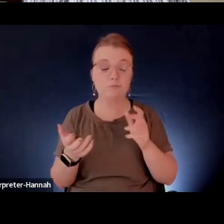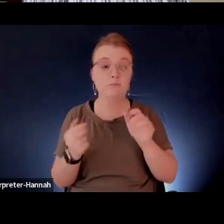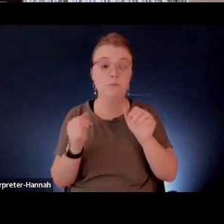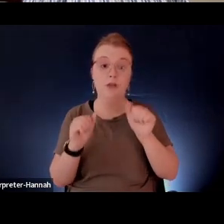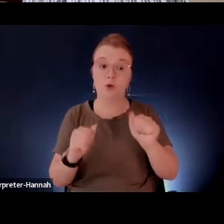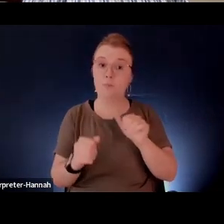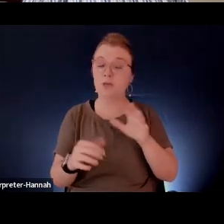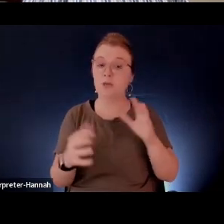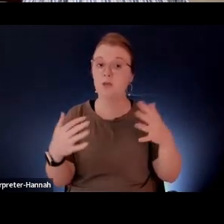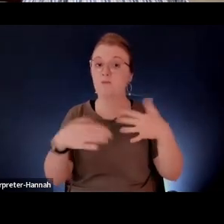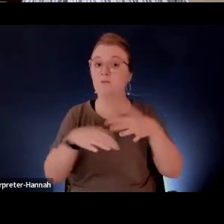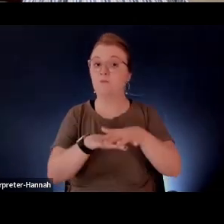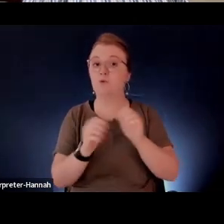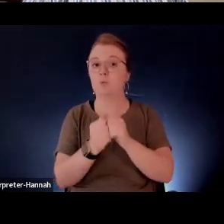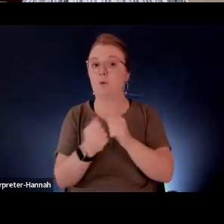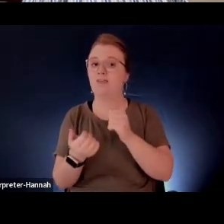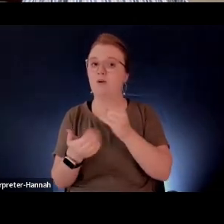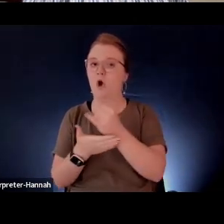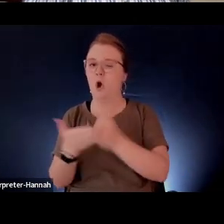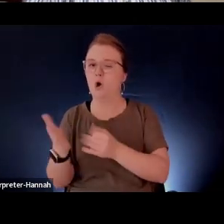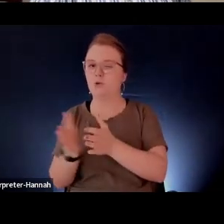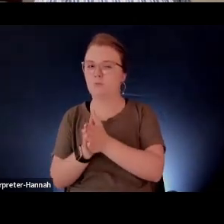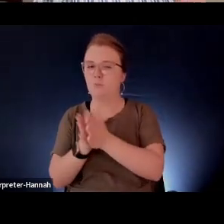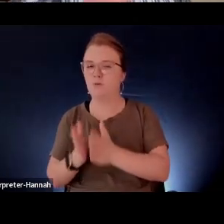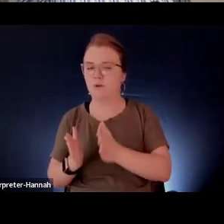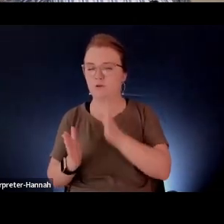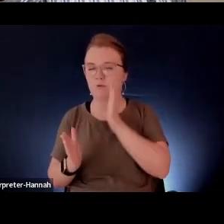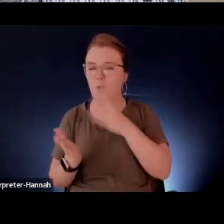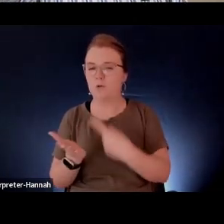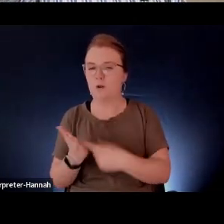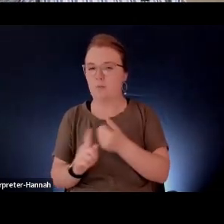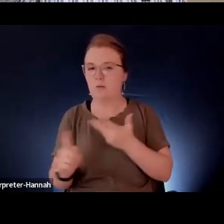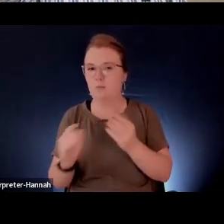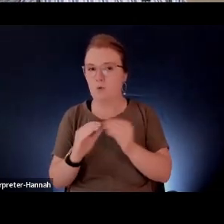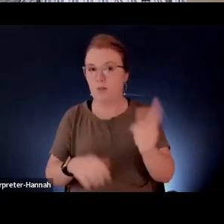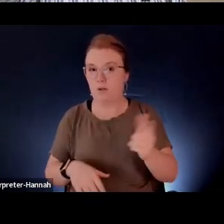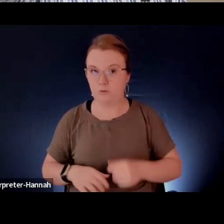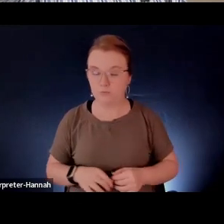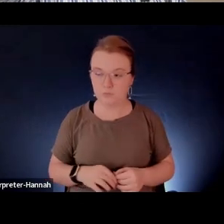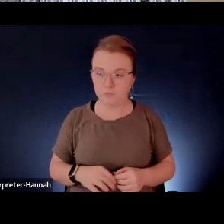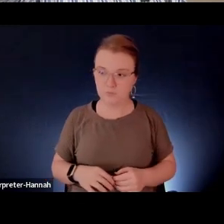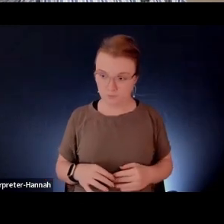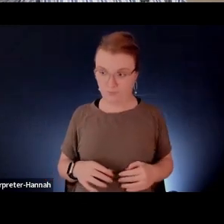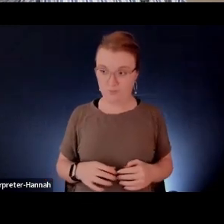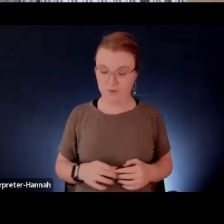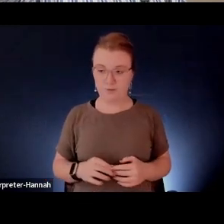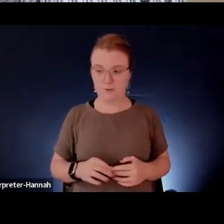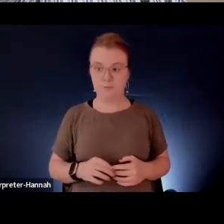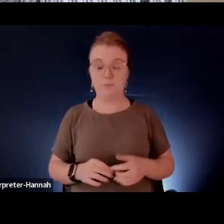which we're gonna talk about a little bit later. One of the last and final guidelines